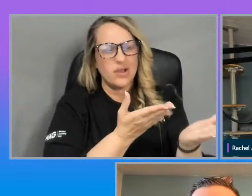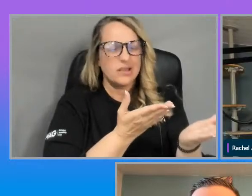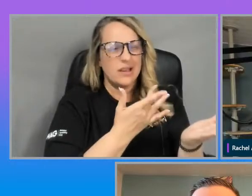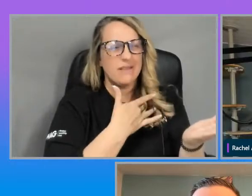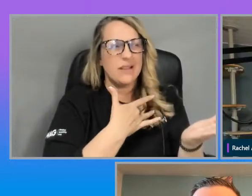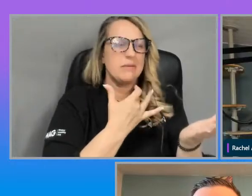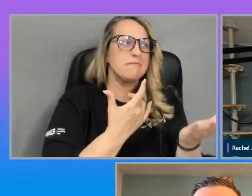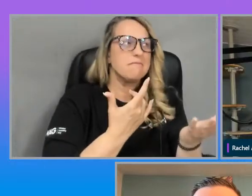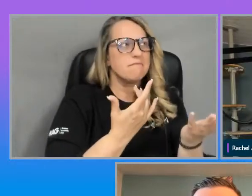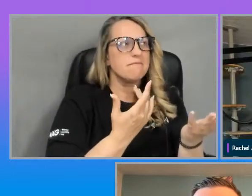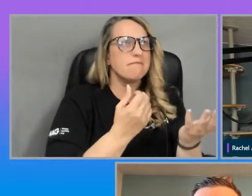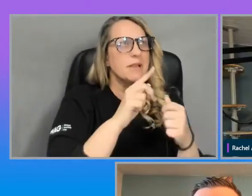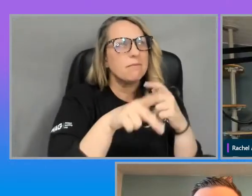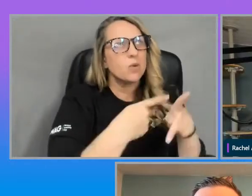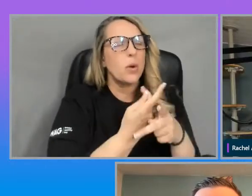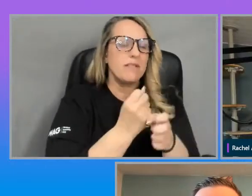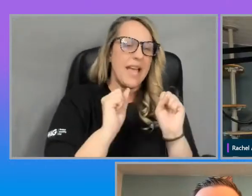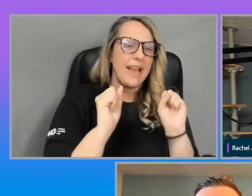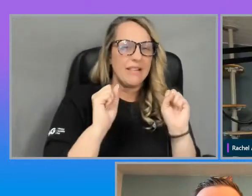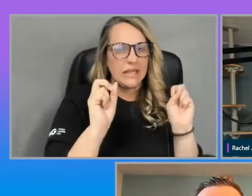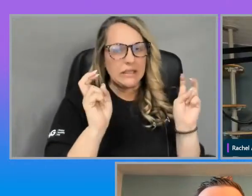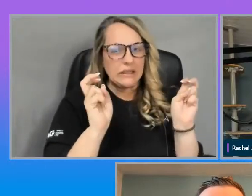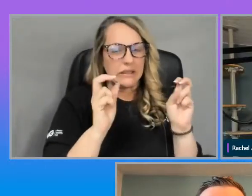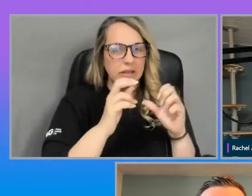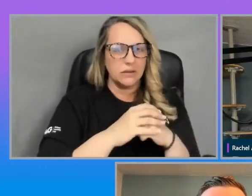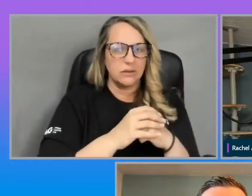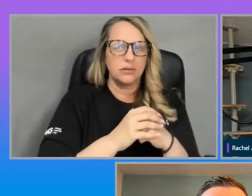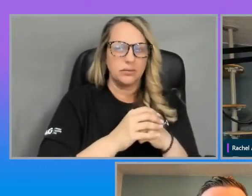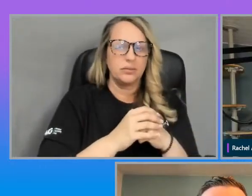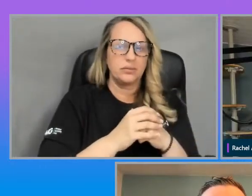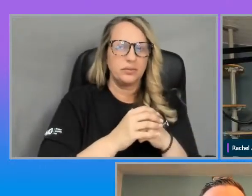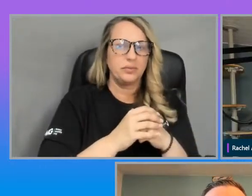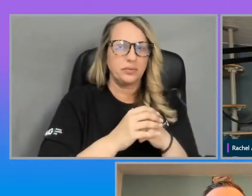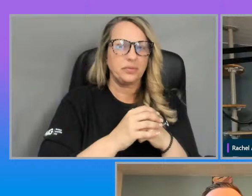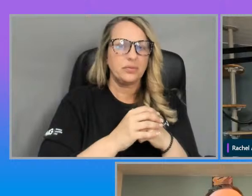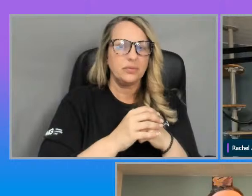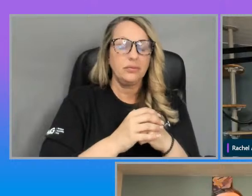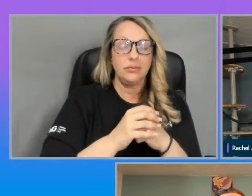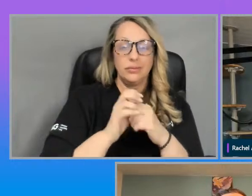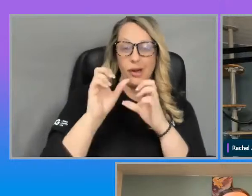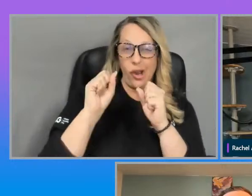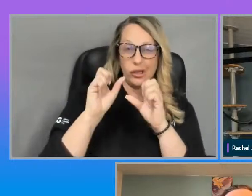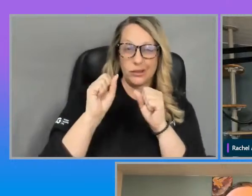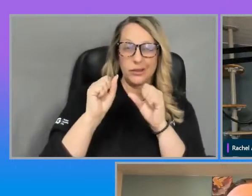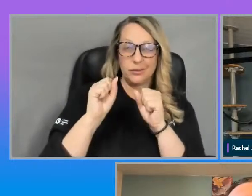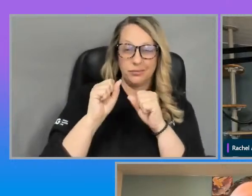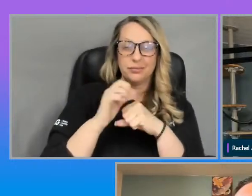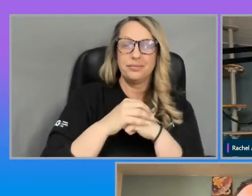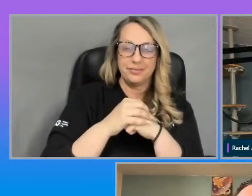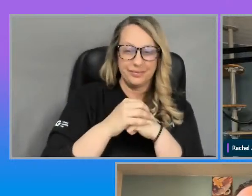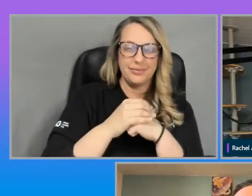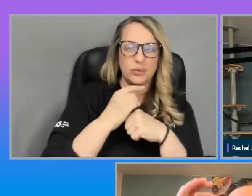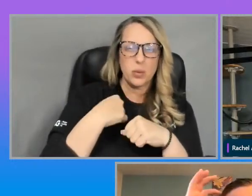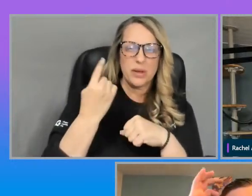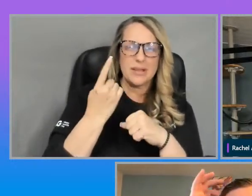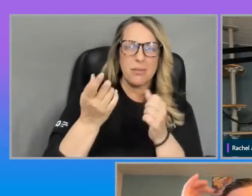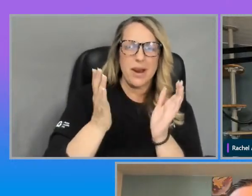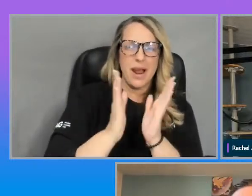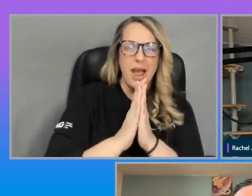sort of safety as well.